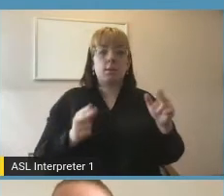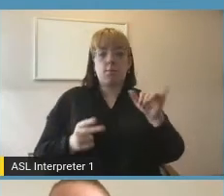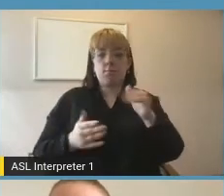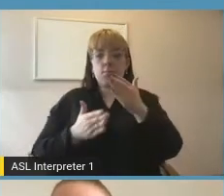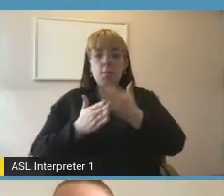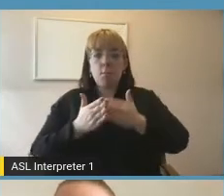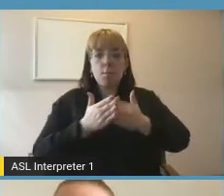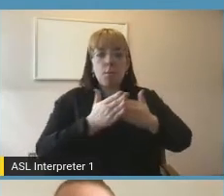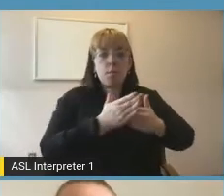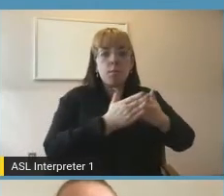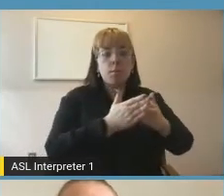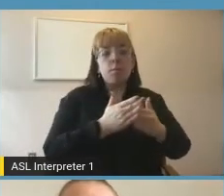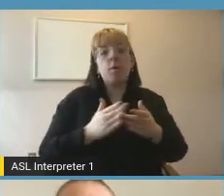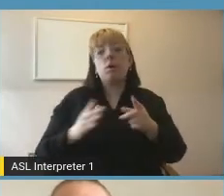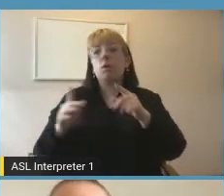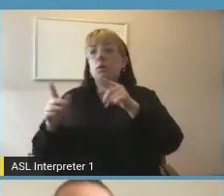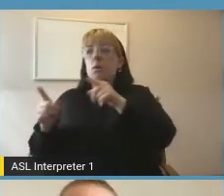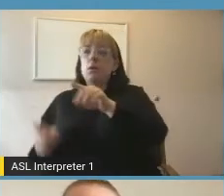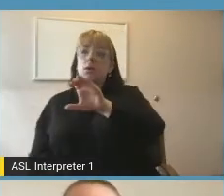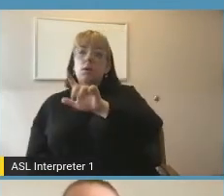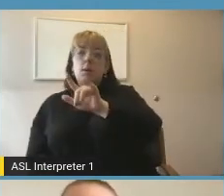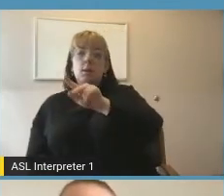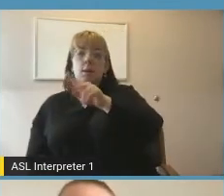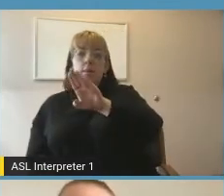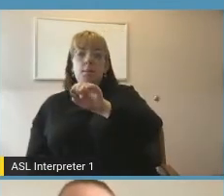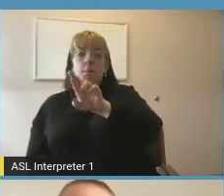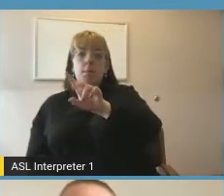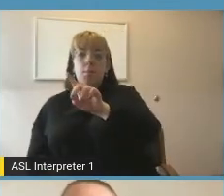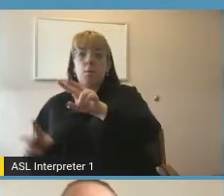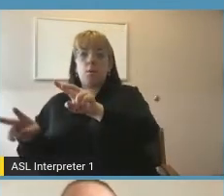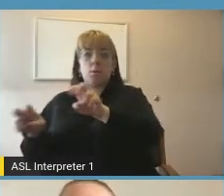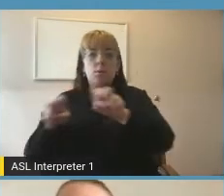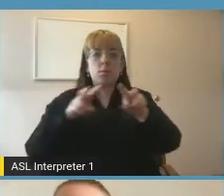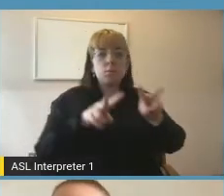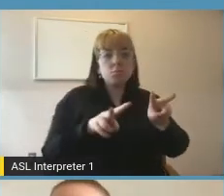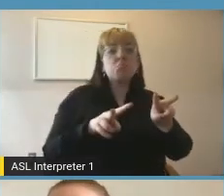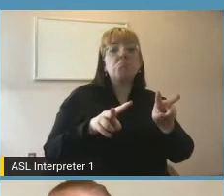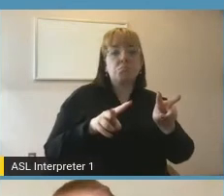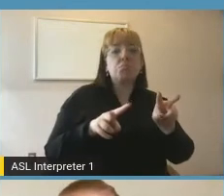from the clipboard and then I go through once everything is in order and listen for small